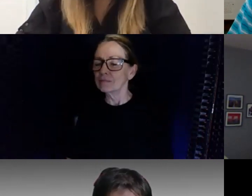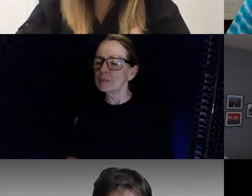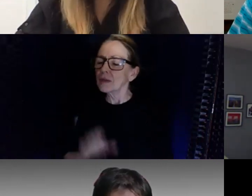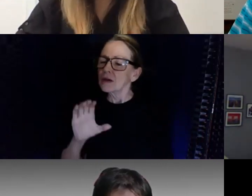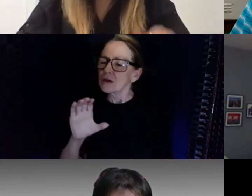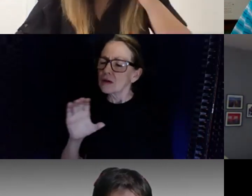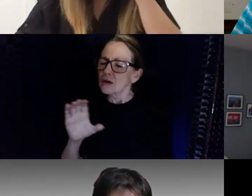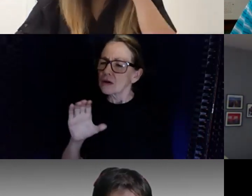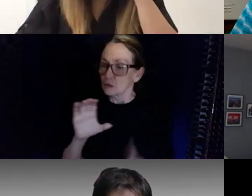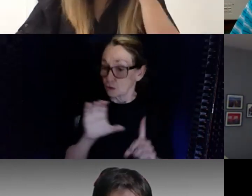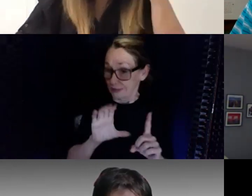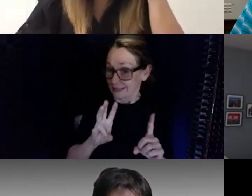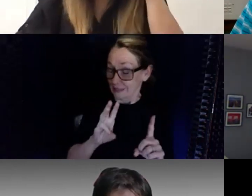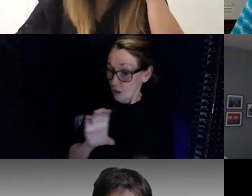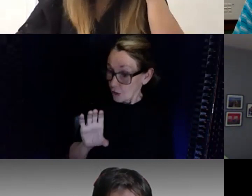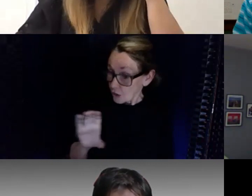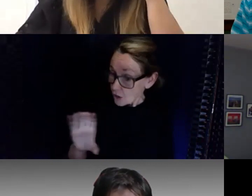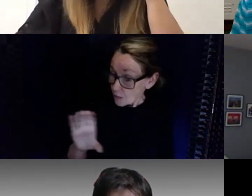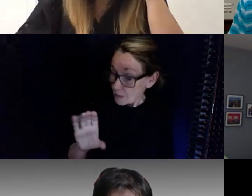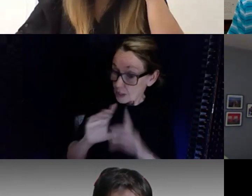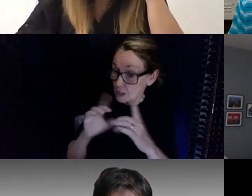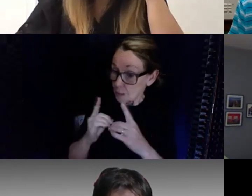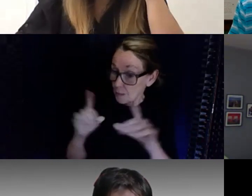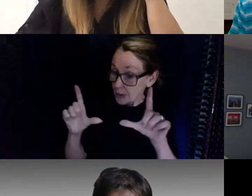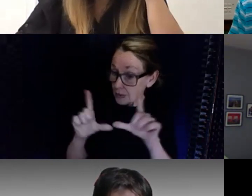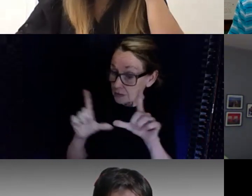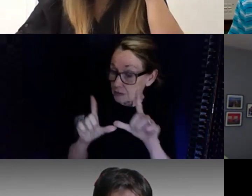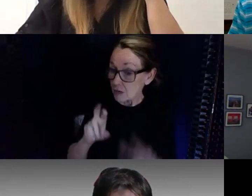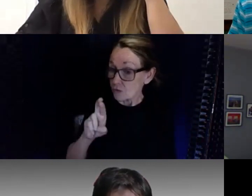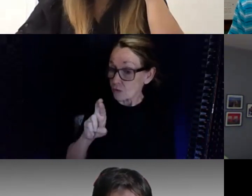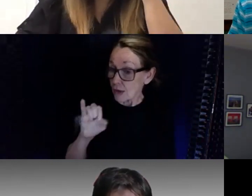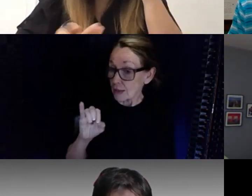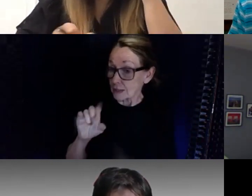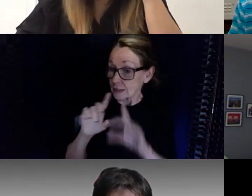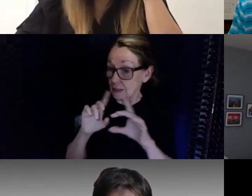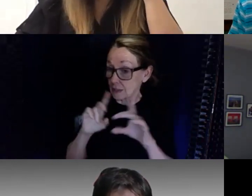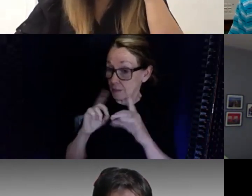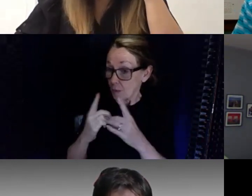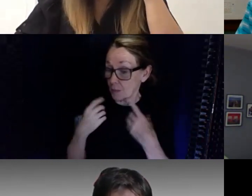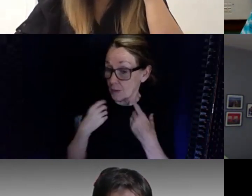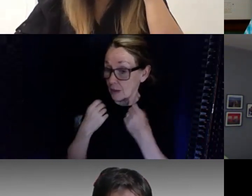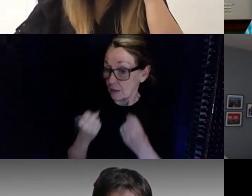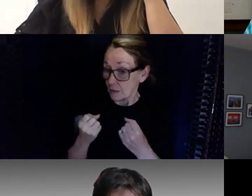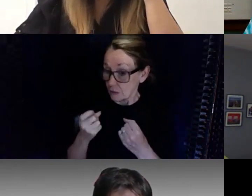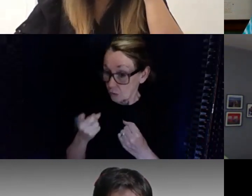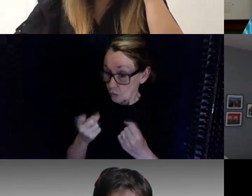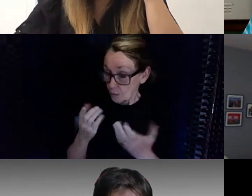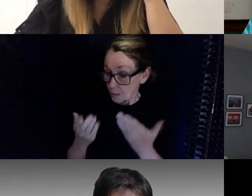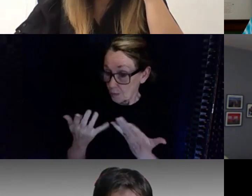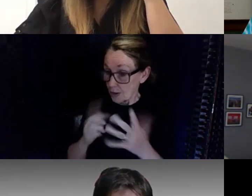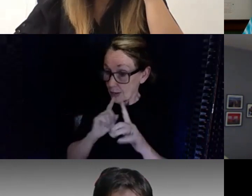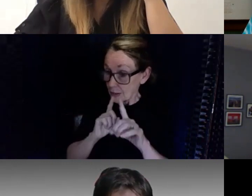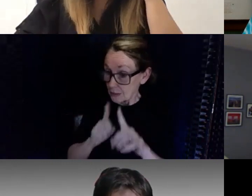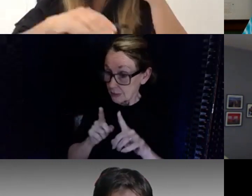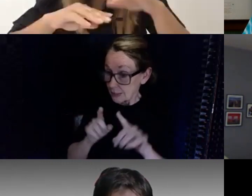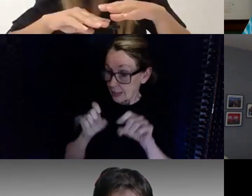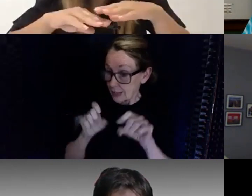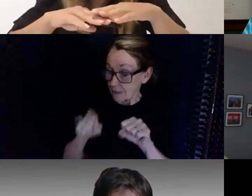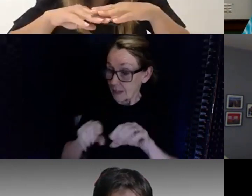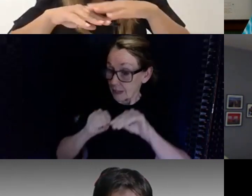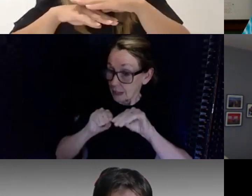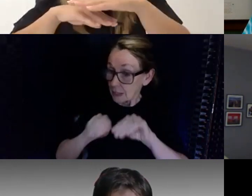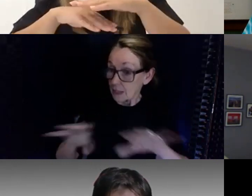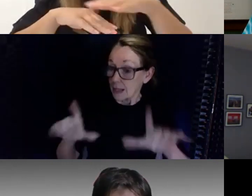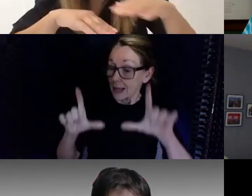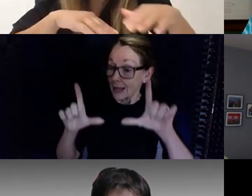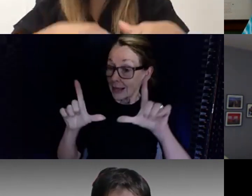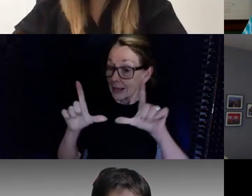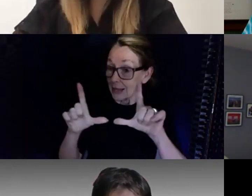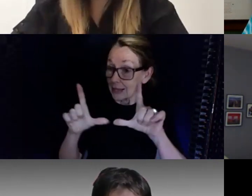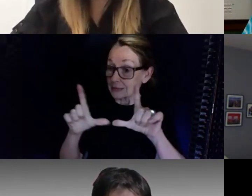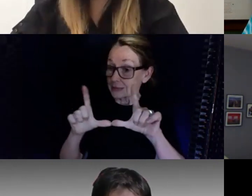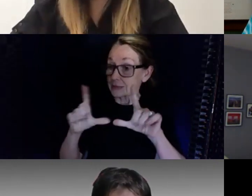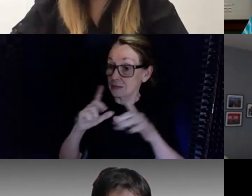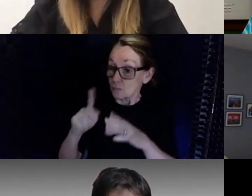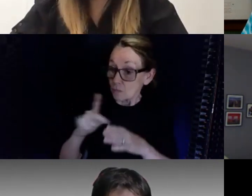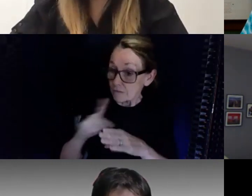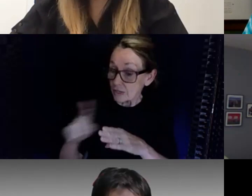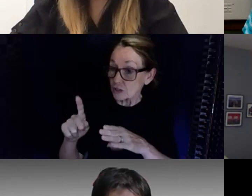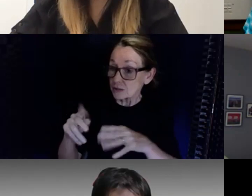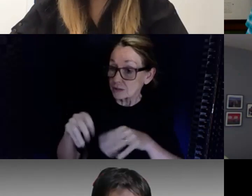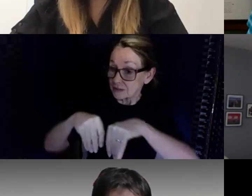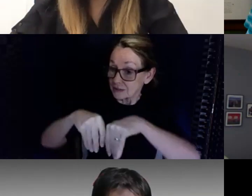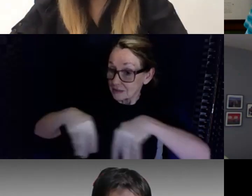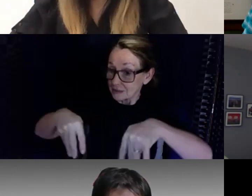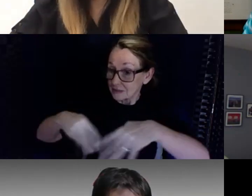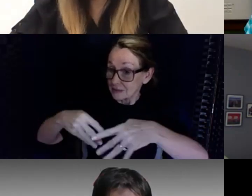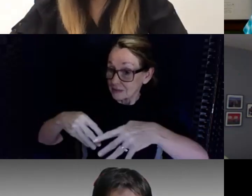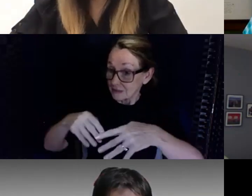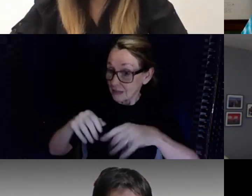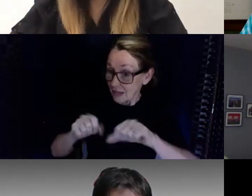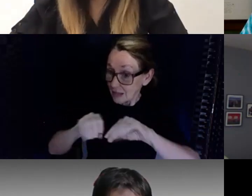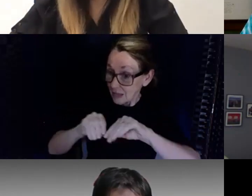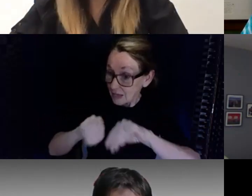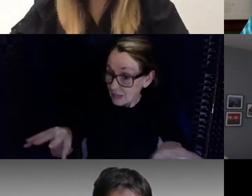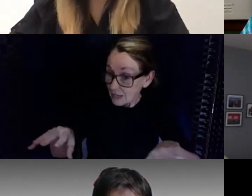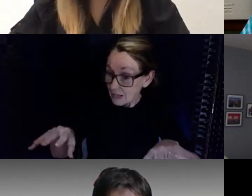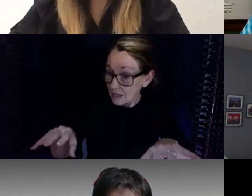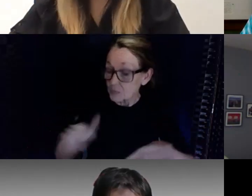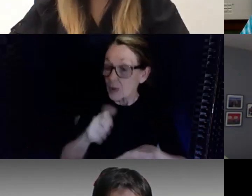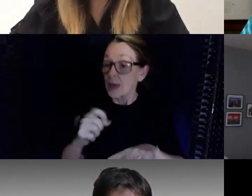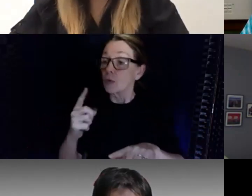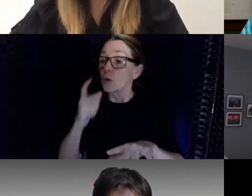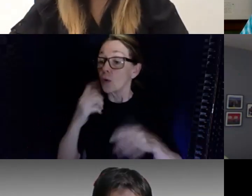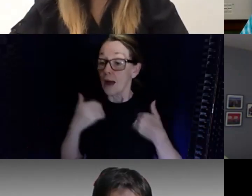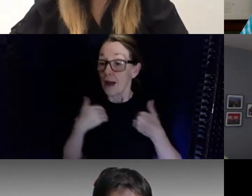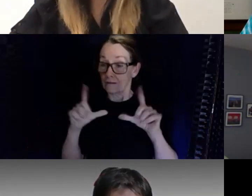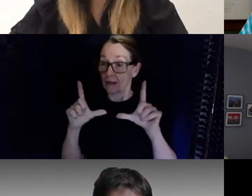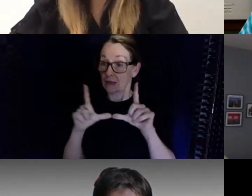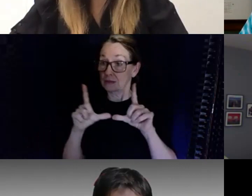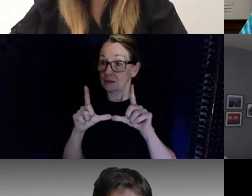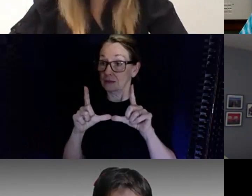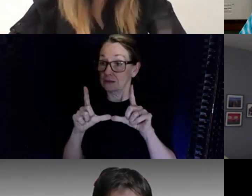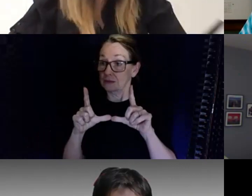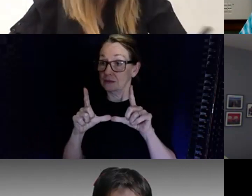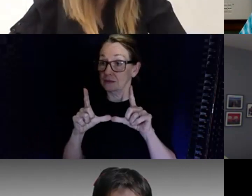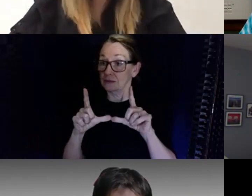BUT LIKE I SAID, HOWEVER, THE MORE PEOPLE RECEIVE IT, THE BETTER IT MIGHT BE.